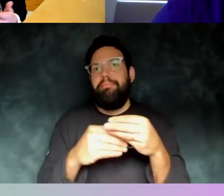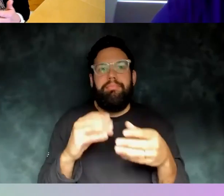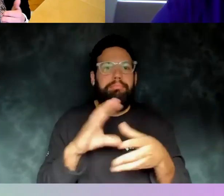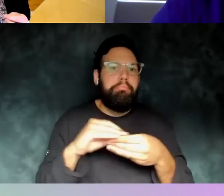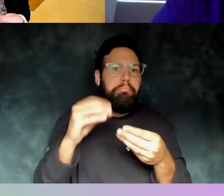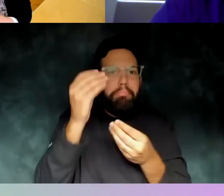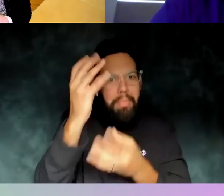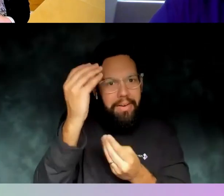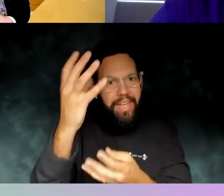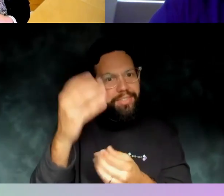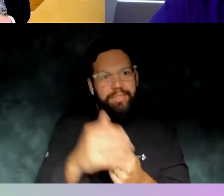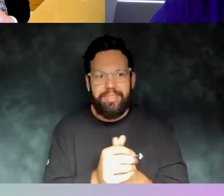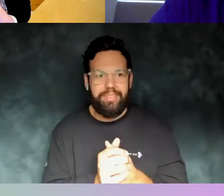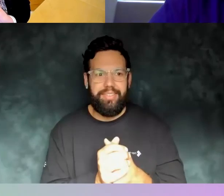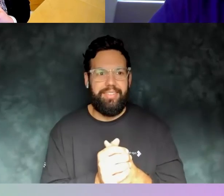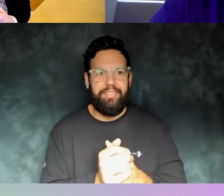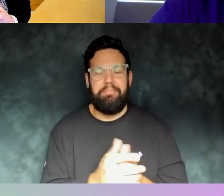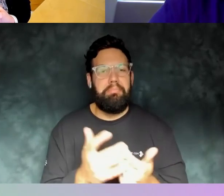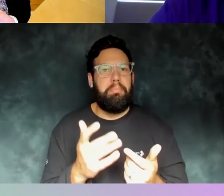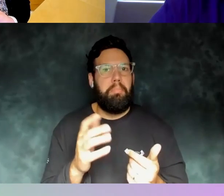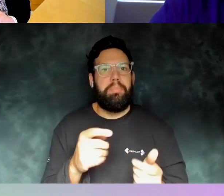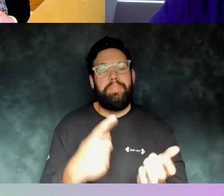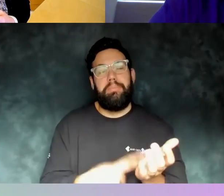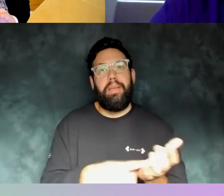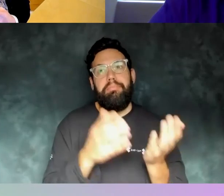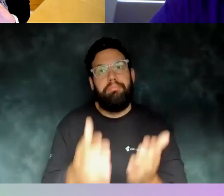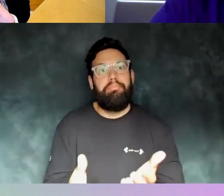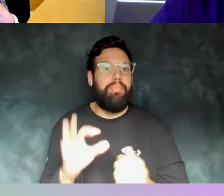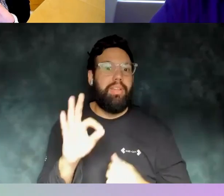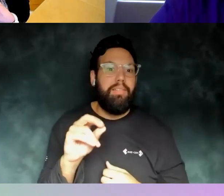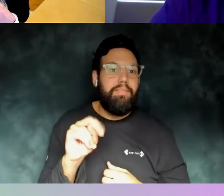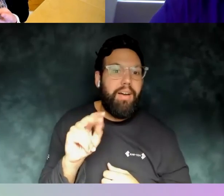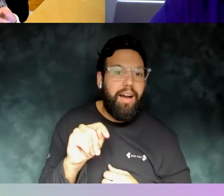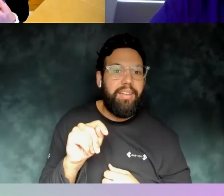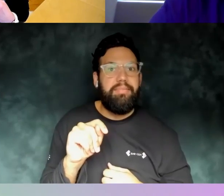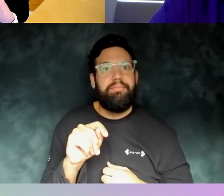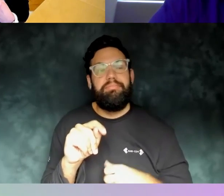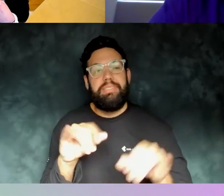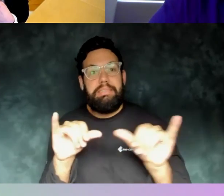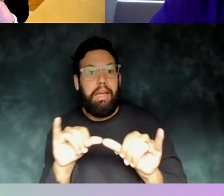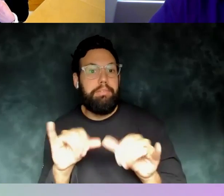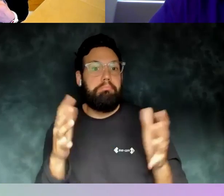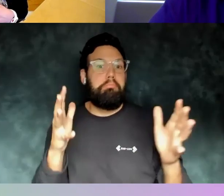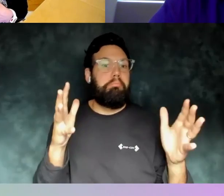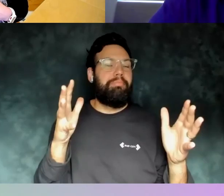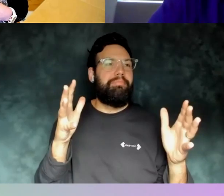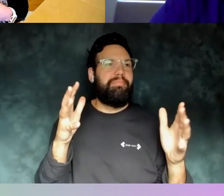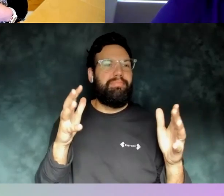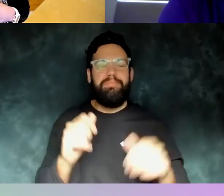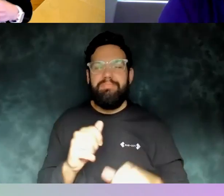of these categories in their next category or sprint, there would be an average increase of accessibility of almost